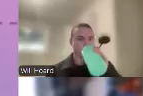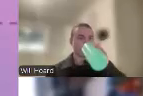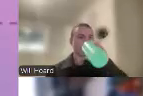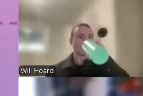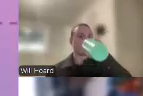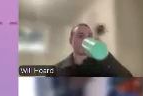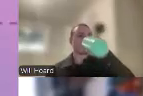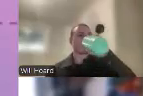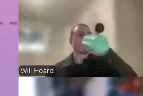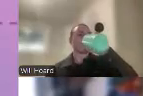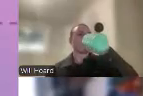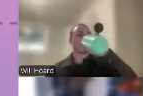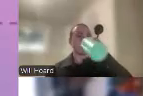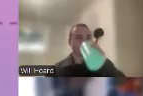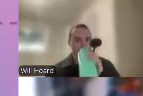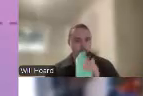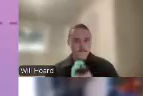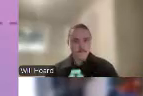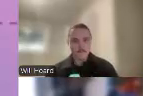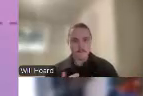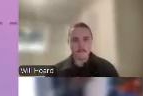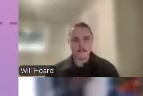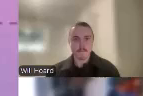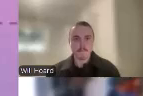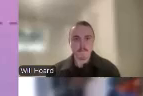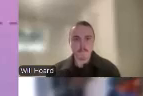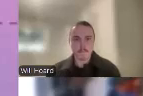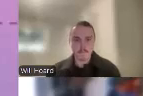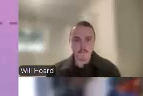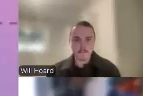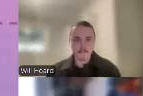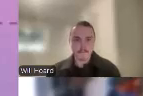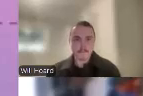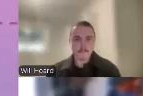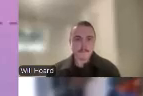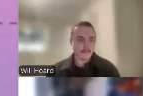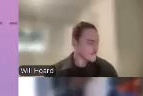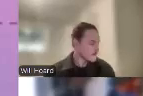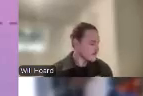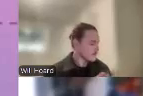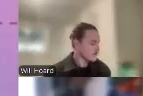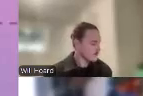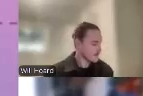for folks with disabilities across the country. There's a Center for Independent Living in every state